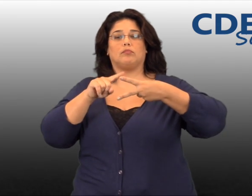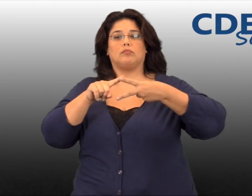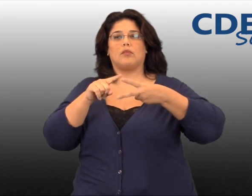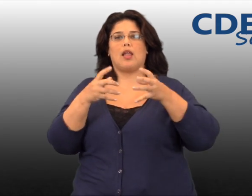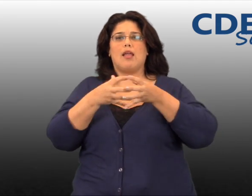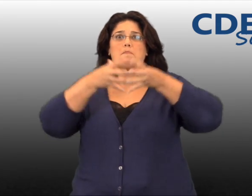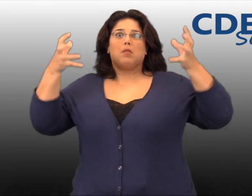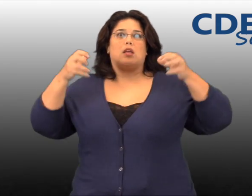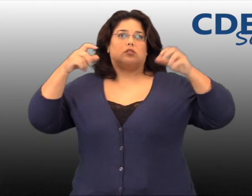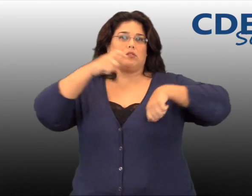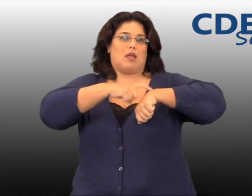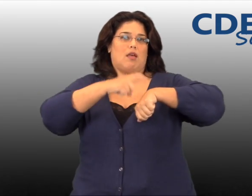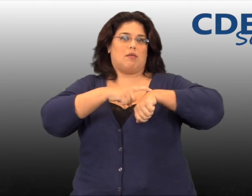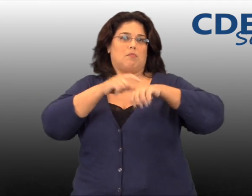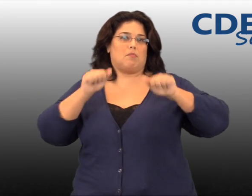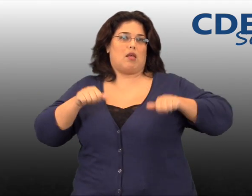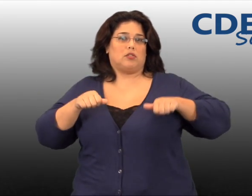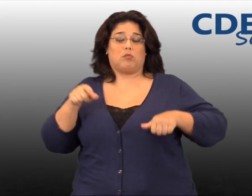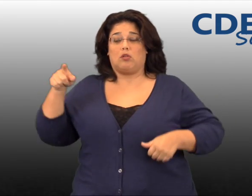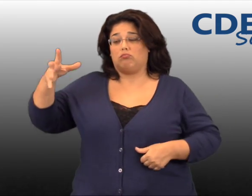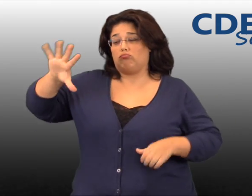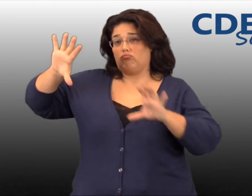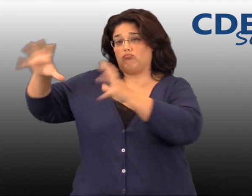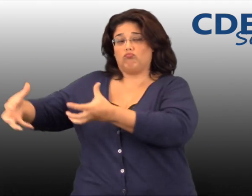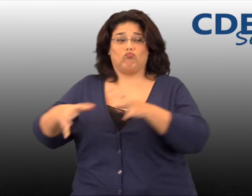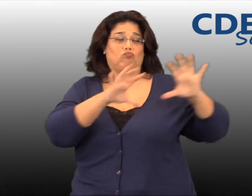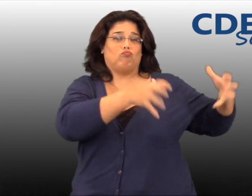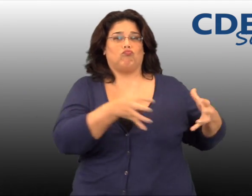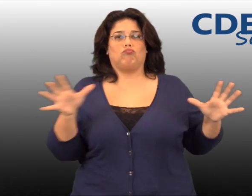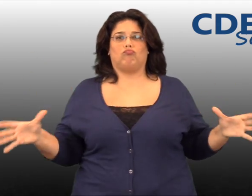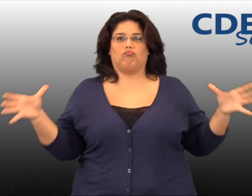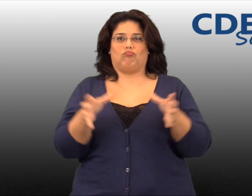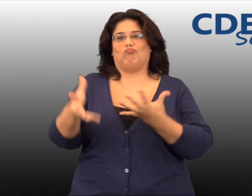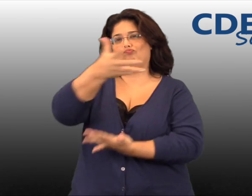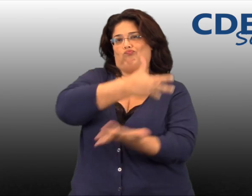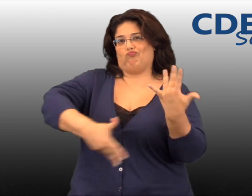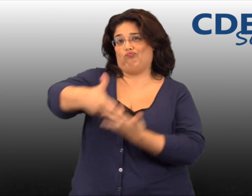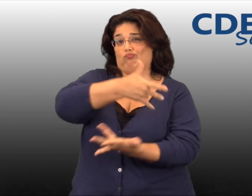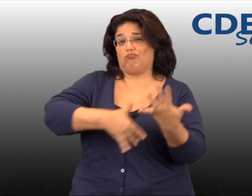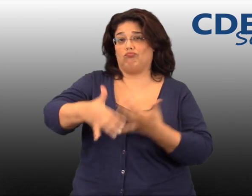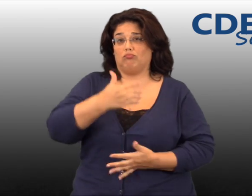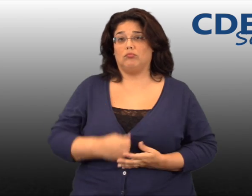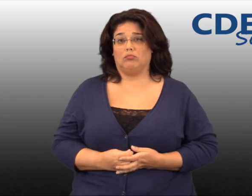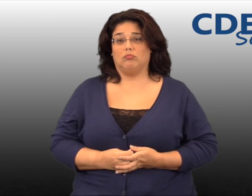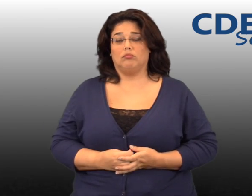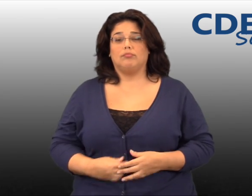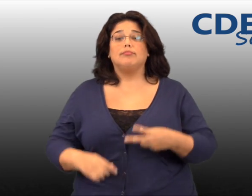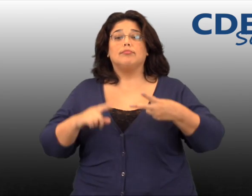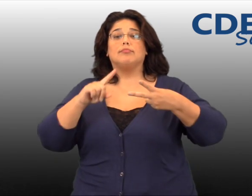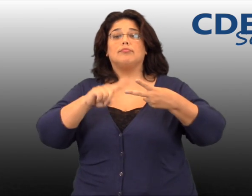(i) To the maximum extent appropriate, children with disabilities, are educated with children